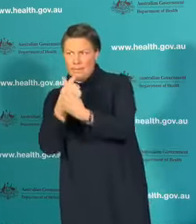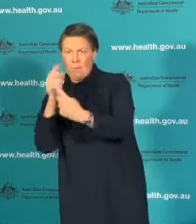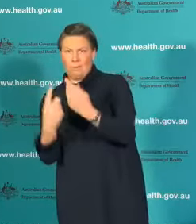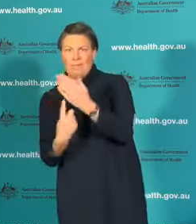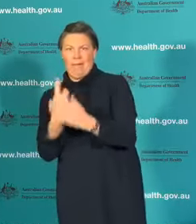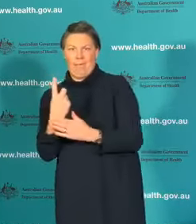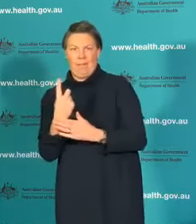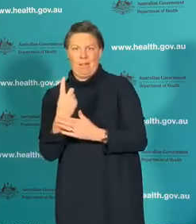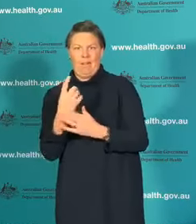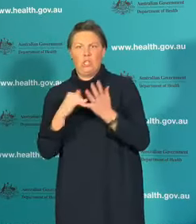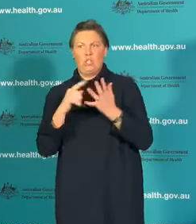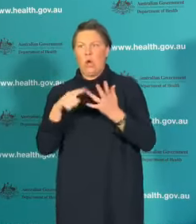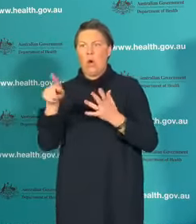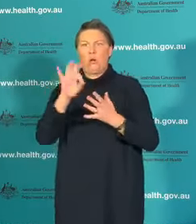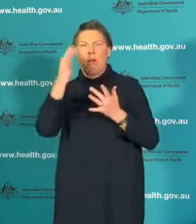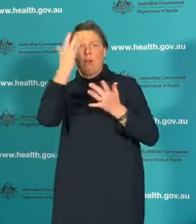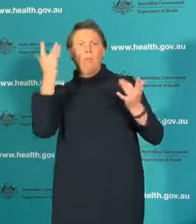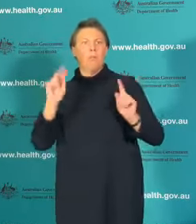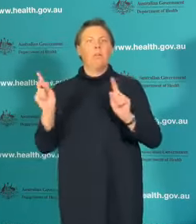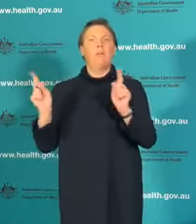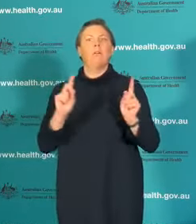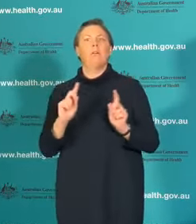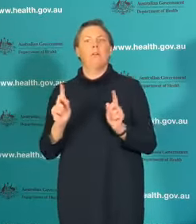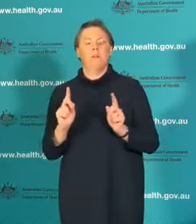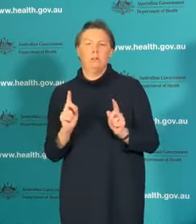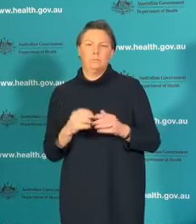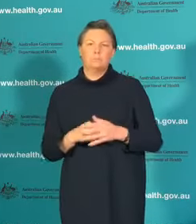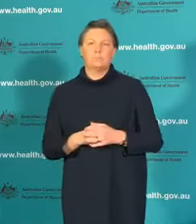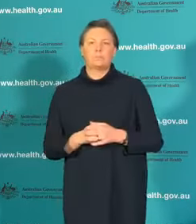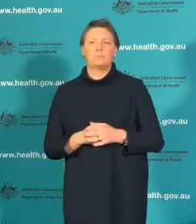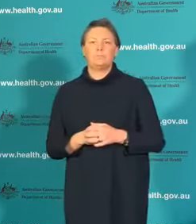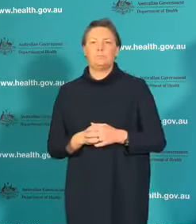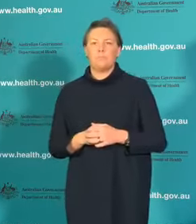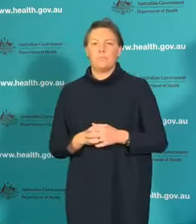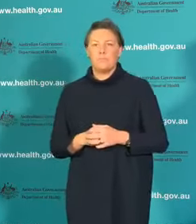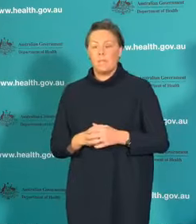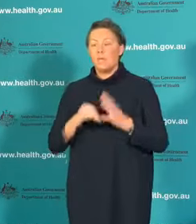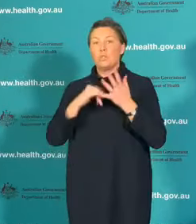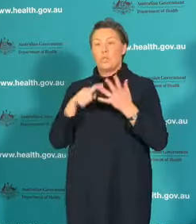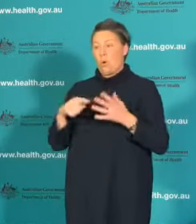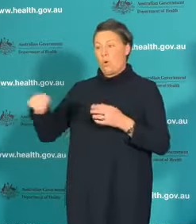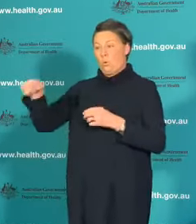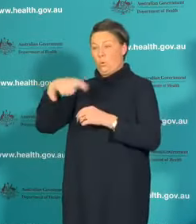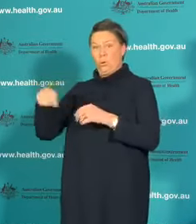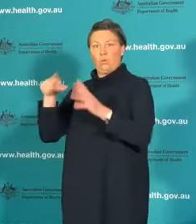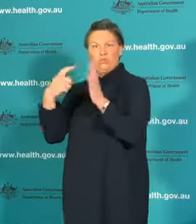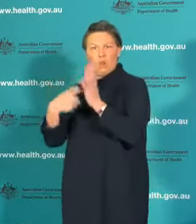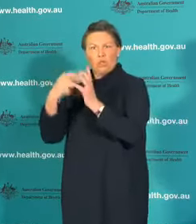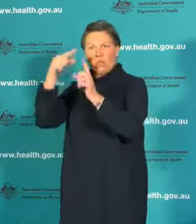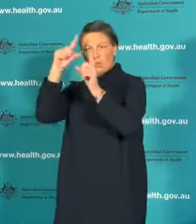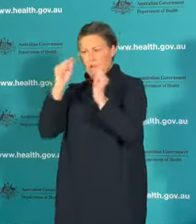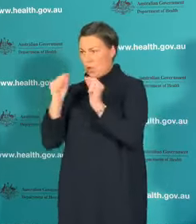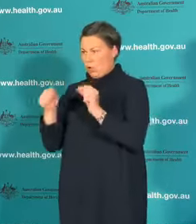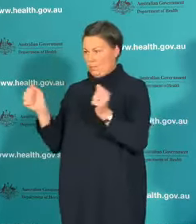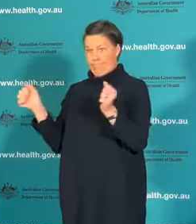is produced by the AHPPC, once it's cleared goes up on the Australian Government website www.health.gov.au